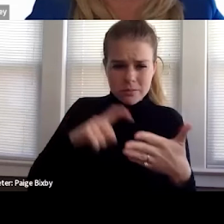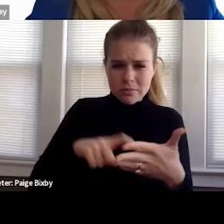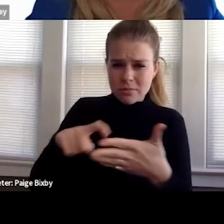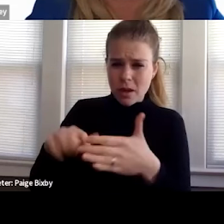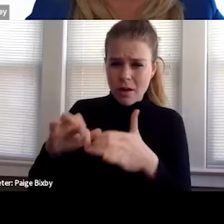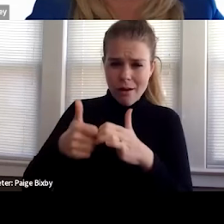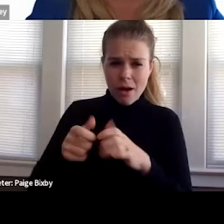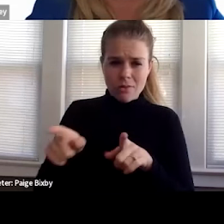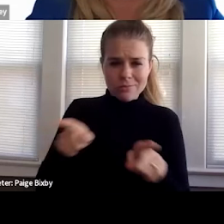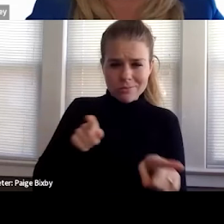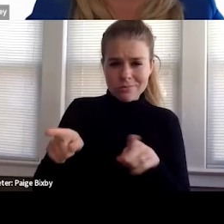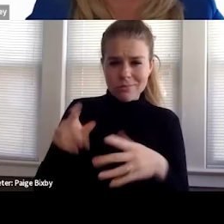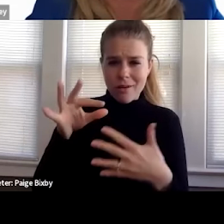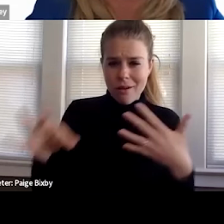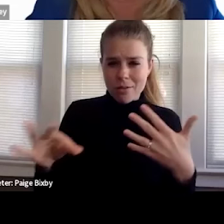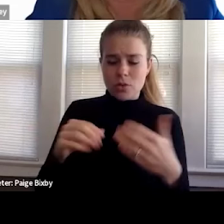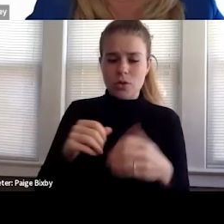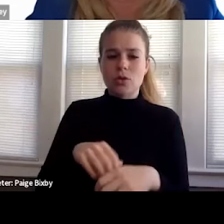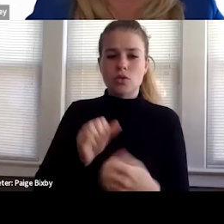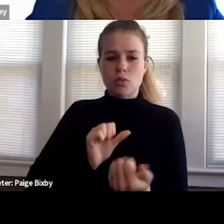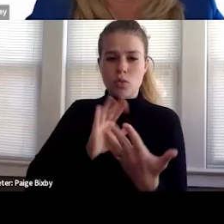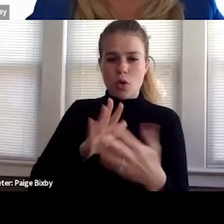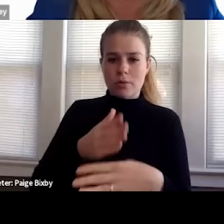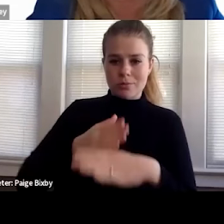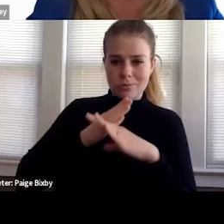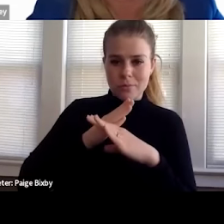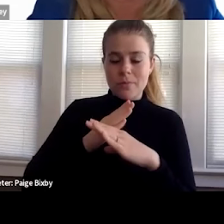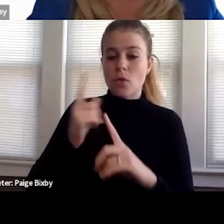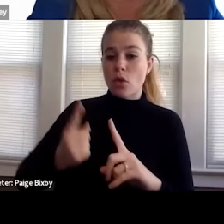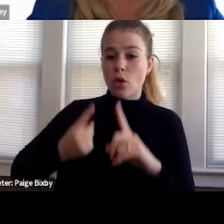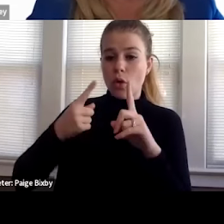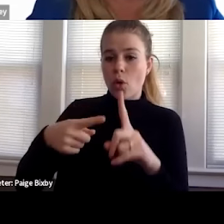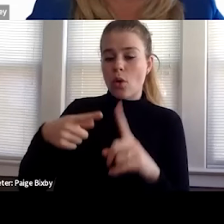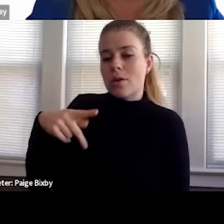can move into prevention. The goal is always to prevent maltreatment first,